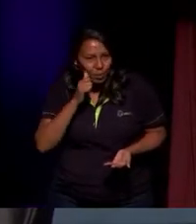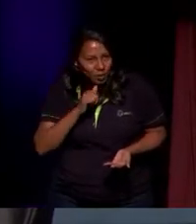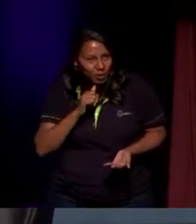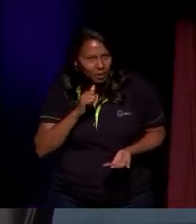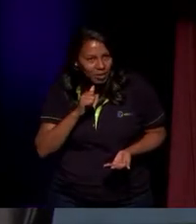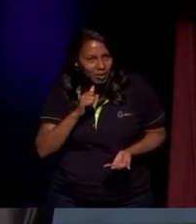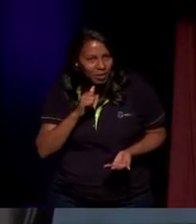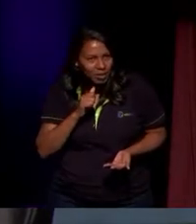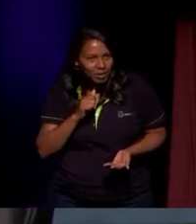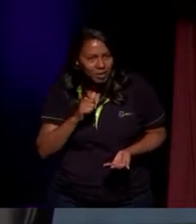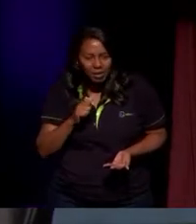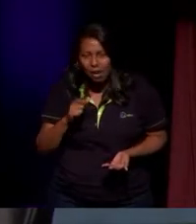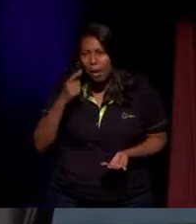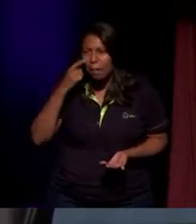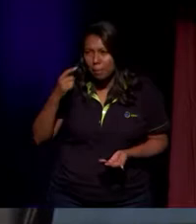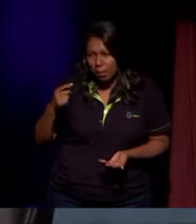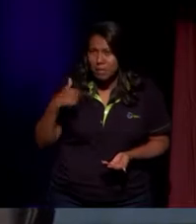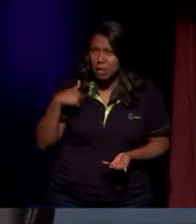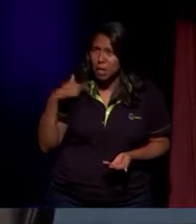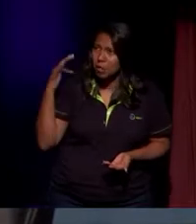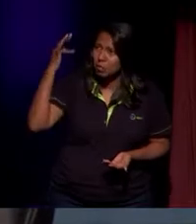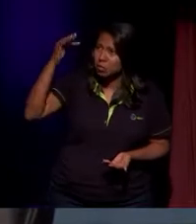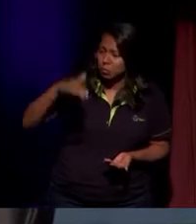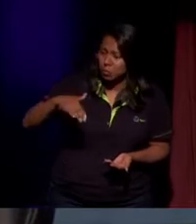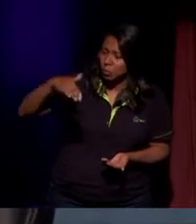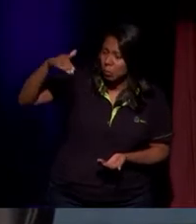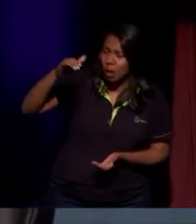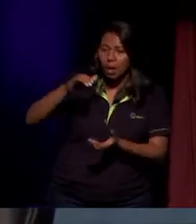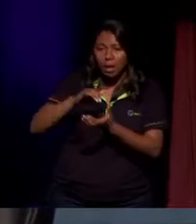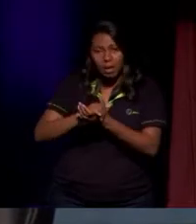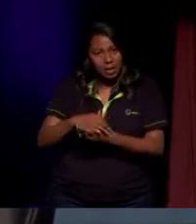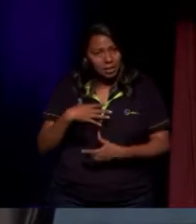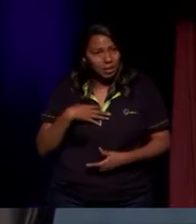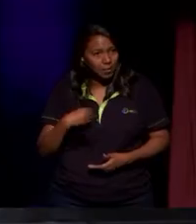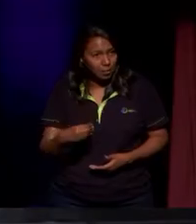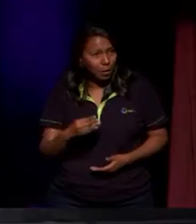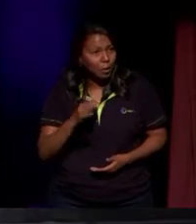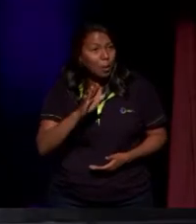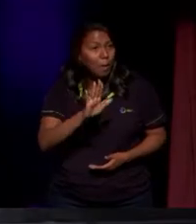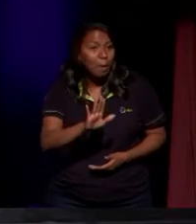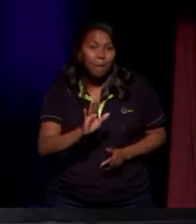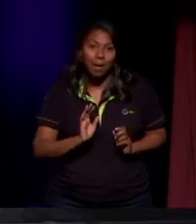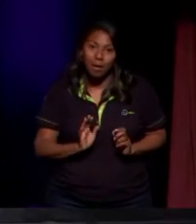You're going to get married and to have kids, that's your job. Thank God I had a feminist father,